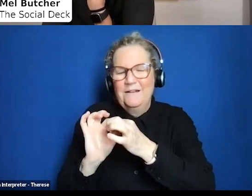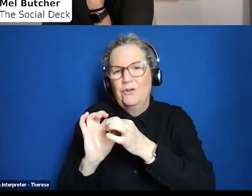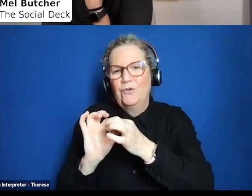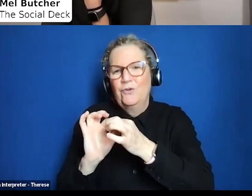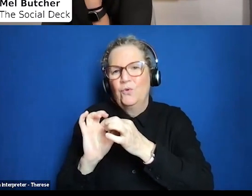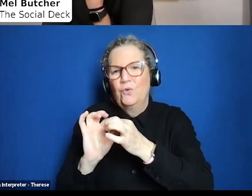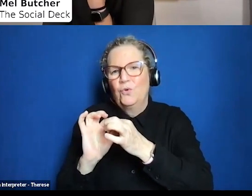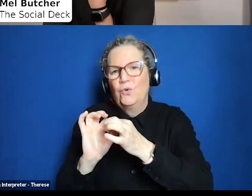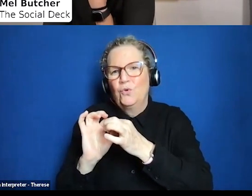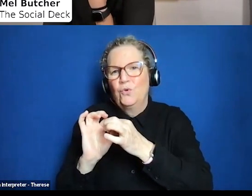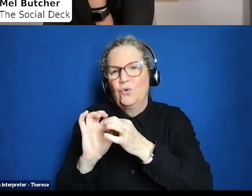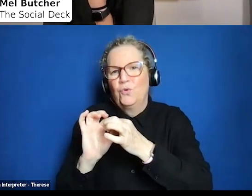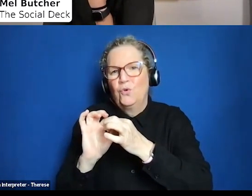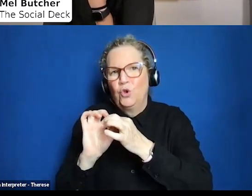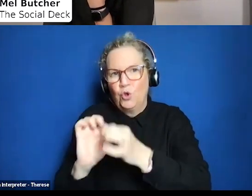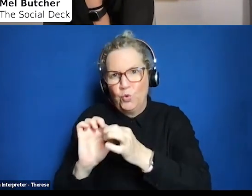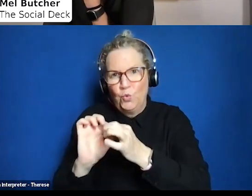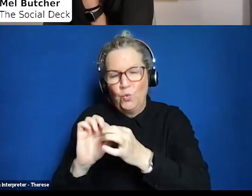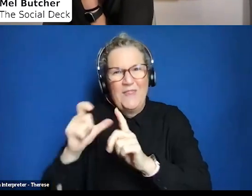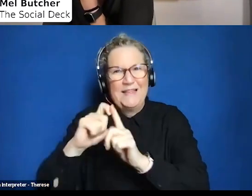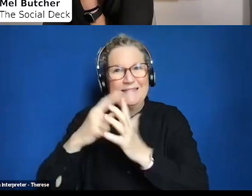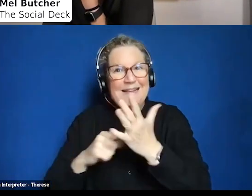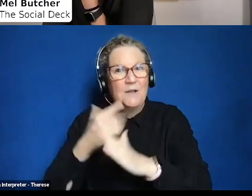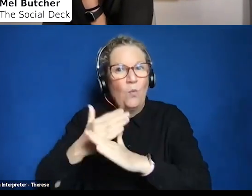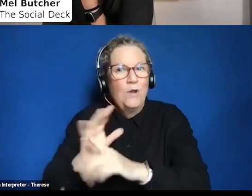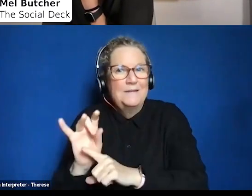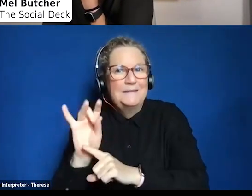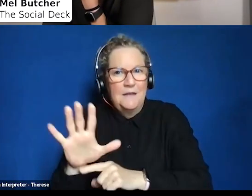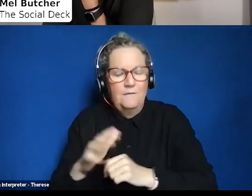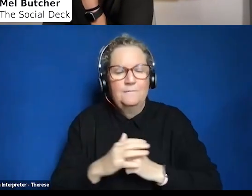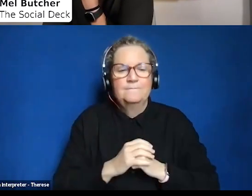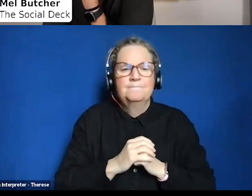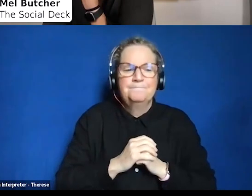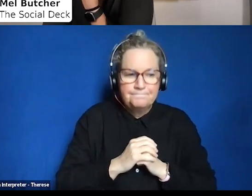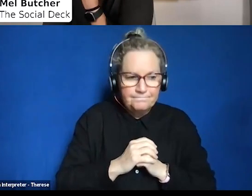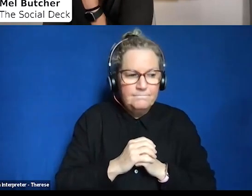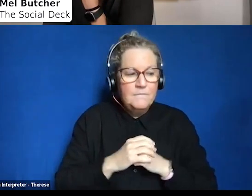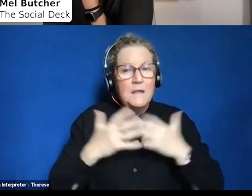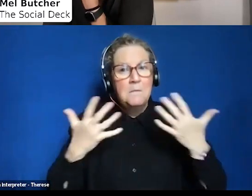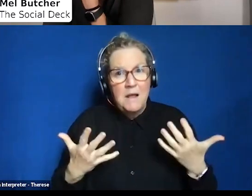and the the date of work itself in terms of but yes, in terms of the charter,